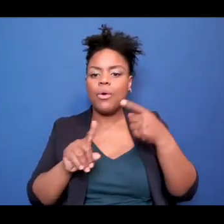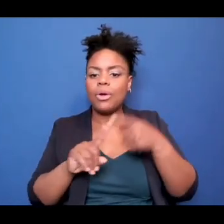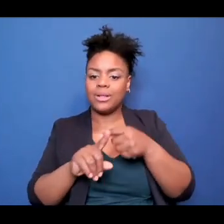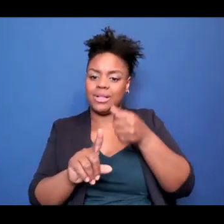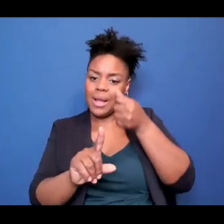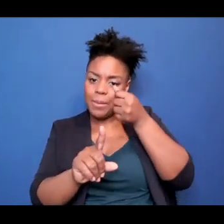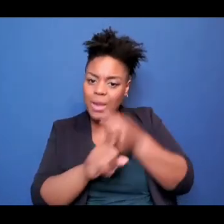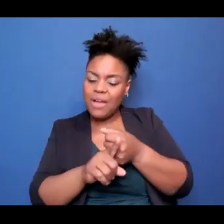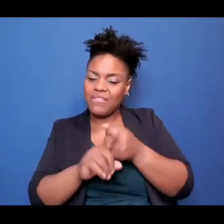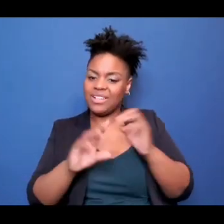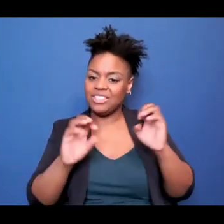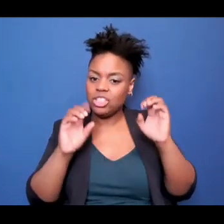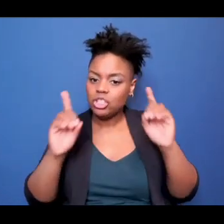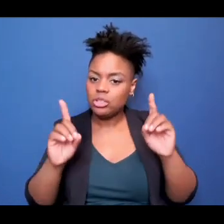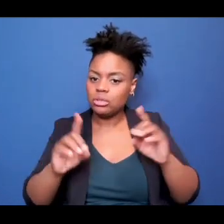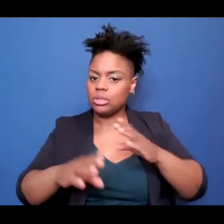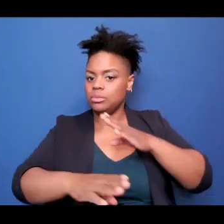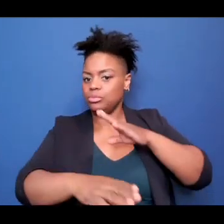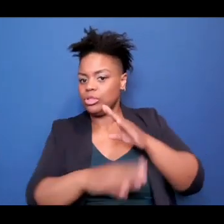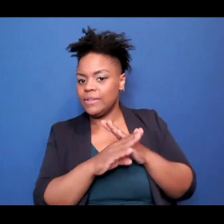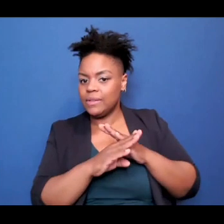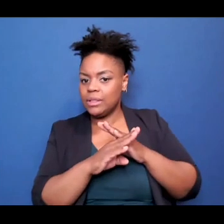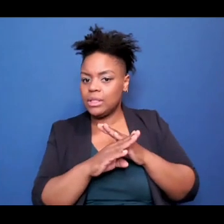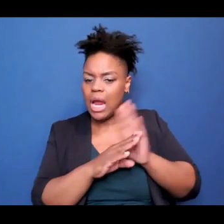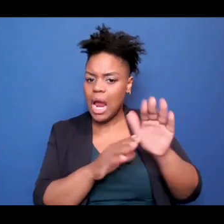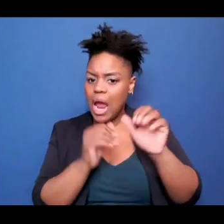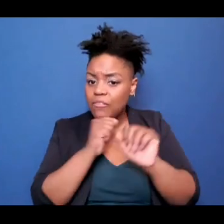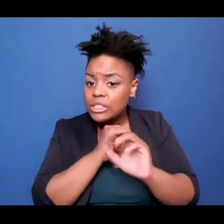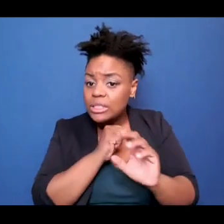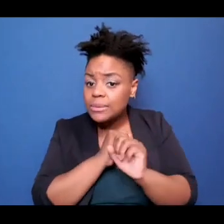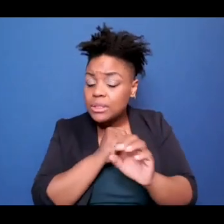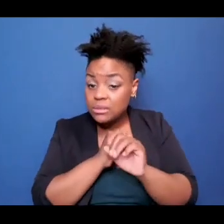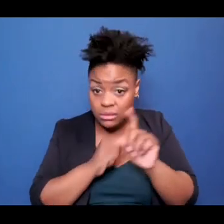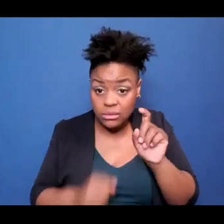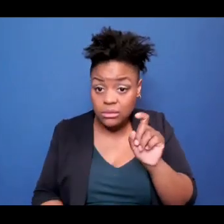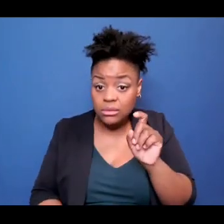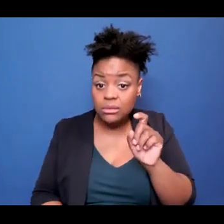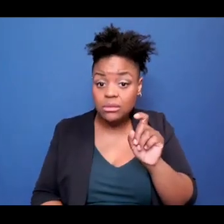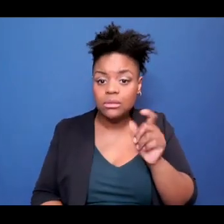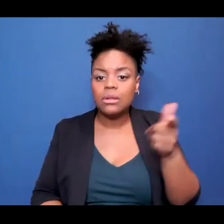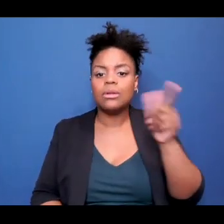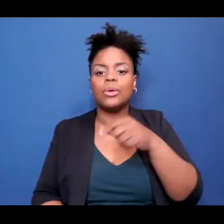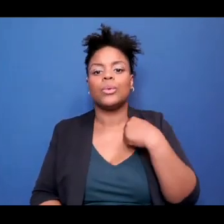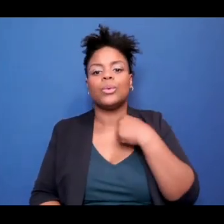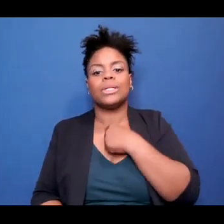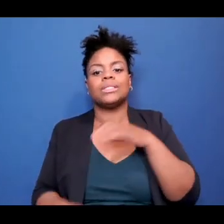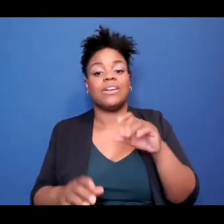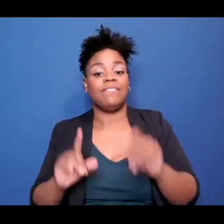EFFECTIVE IN COMBATING ADVERTISING? WELL, WE WERE DOING THE FIRST